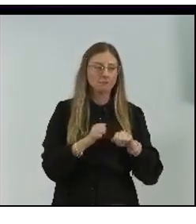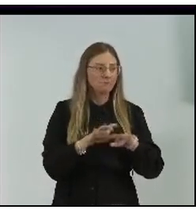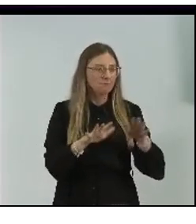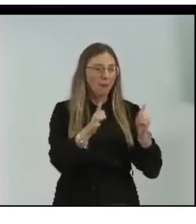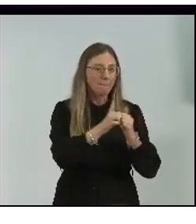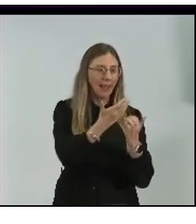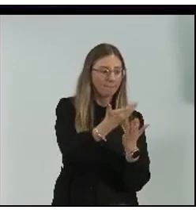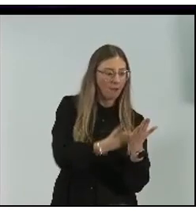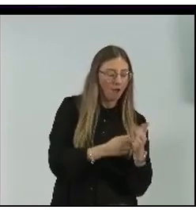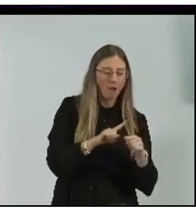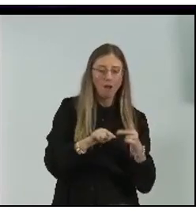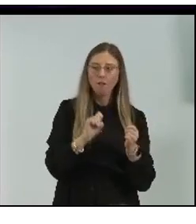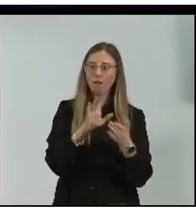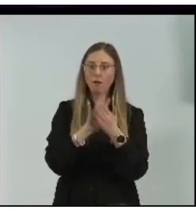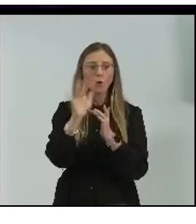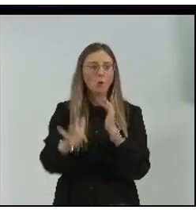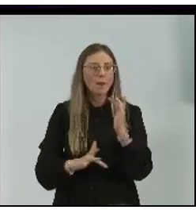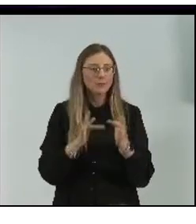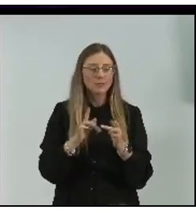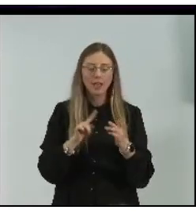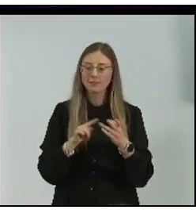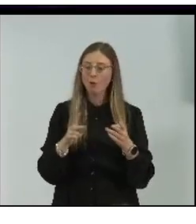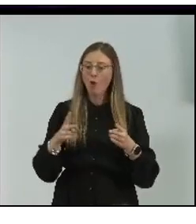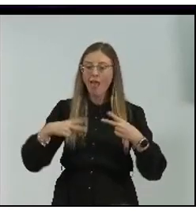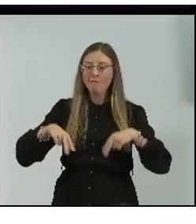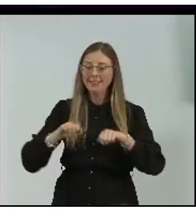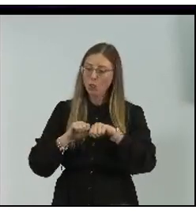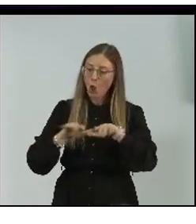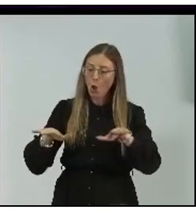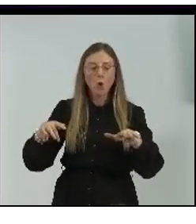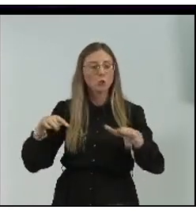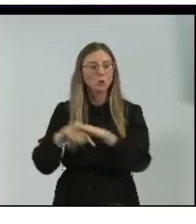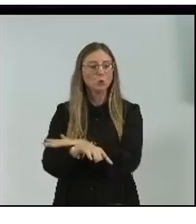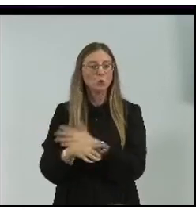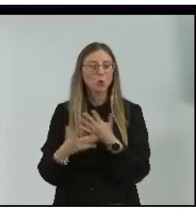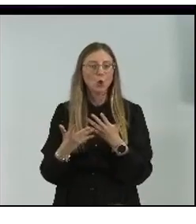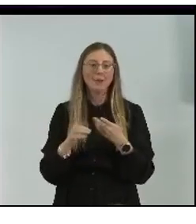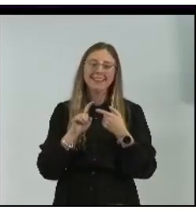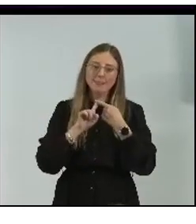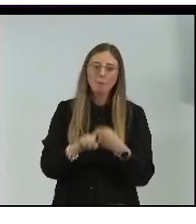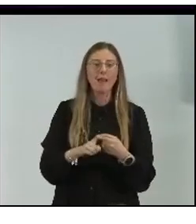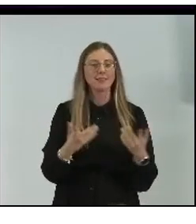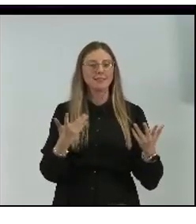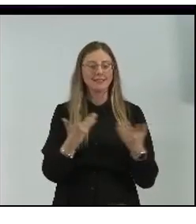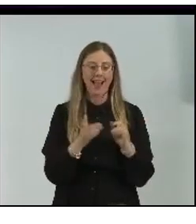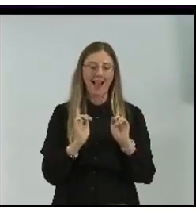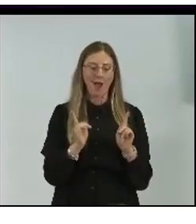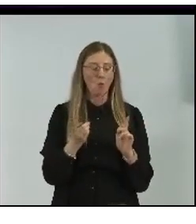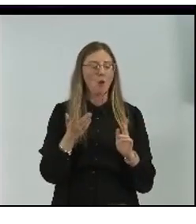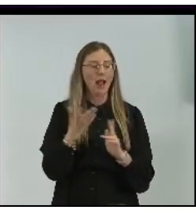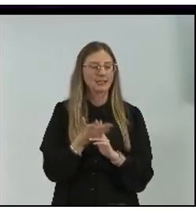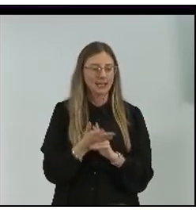whether it's going onto a website, whether it's a video that's going to be shared on YouTube, for example. So what we wanted to talk through was